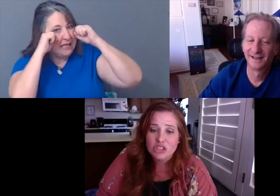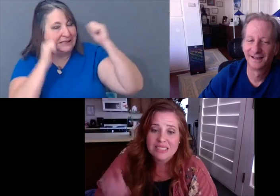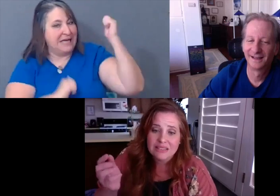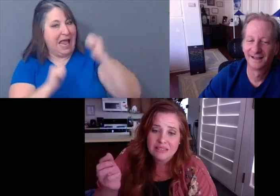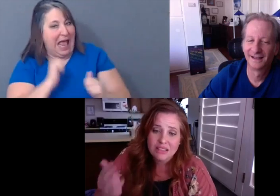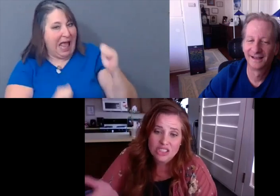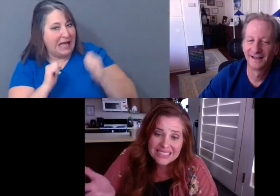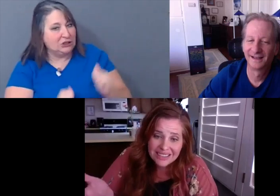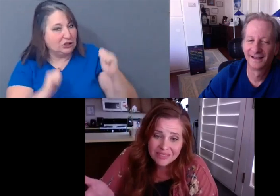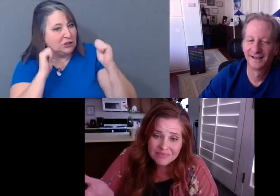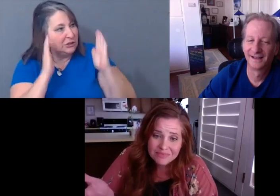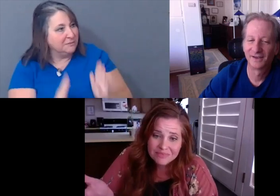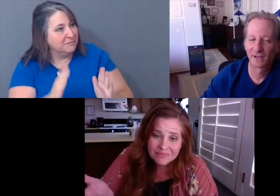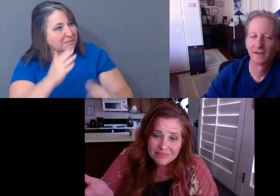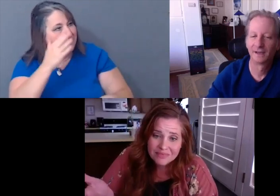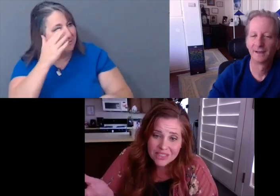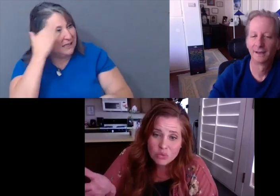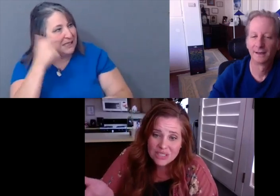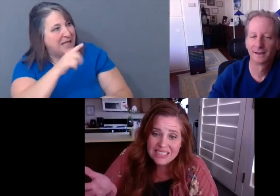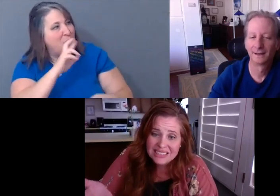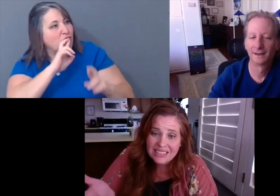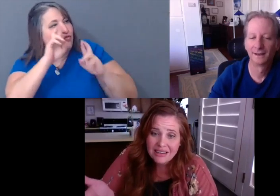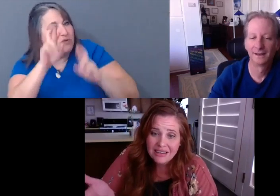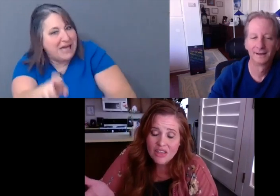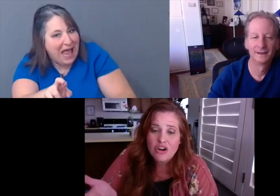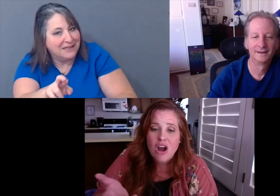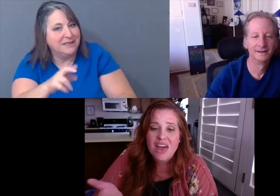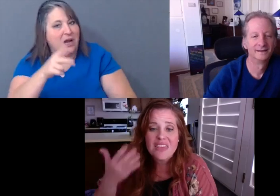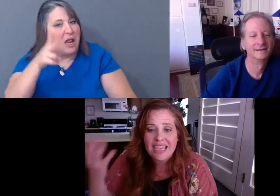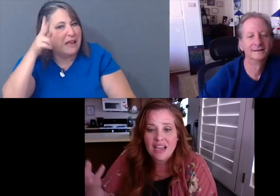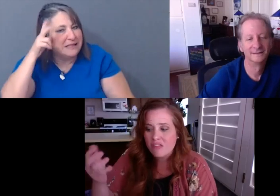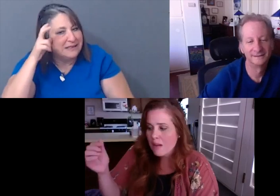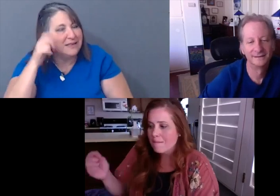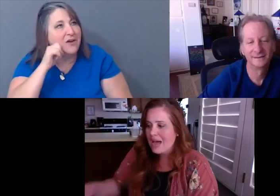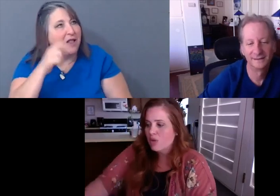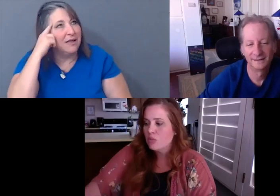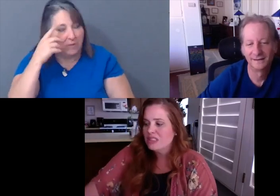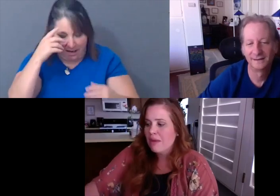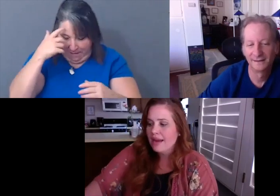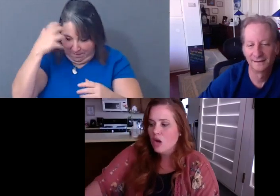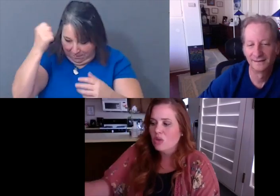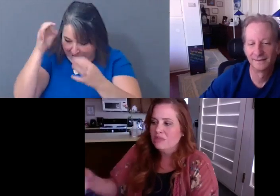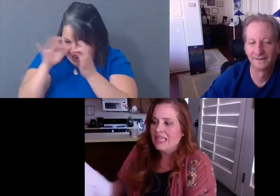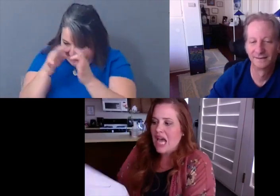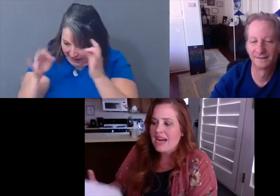which means they're listening, they're really listening. They're not thinking of my, what's my, what's my line?